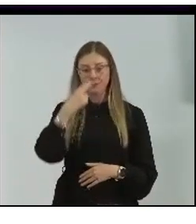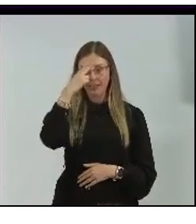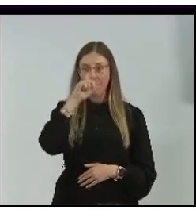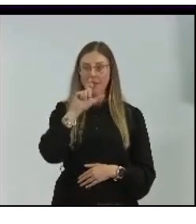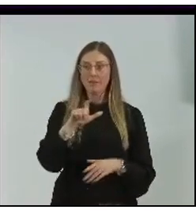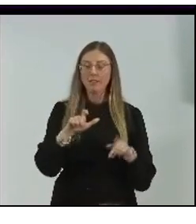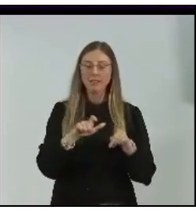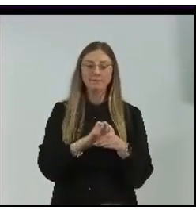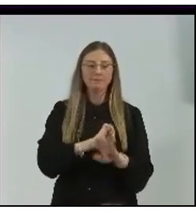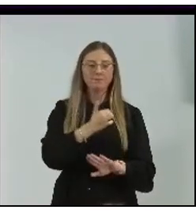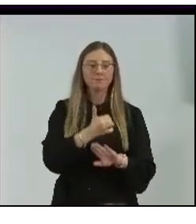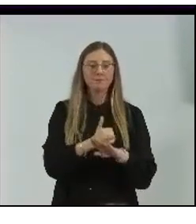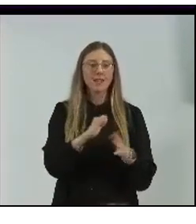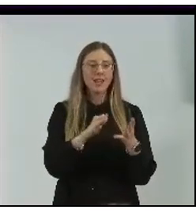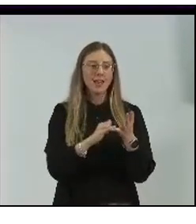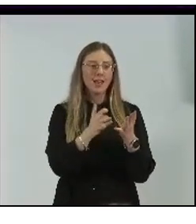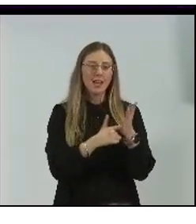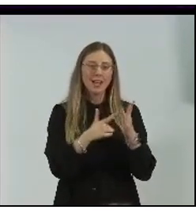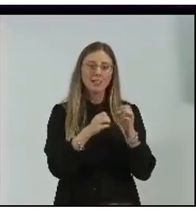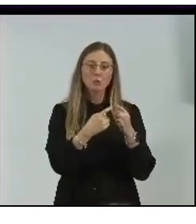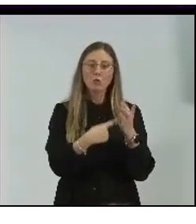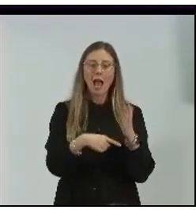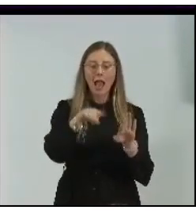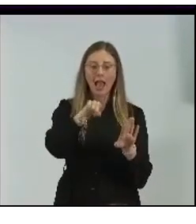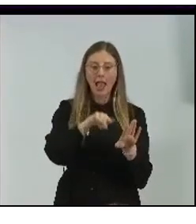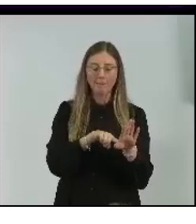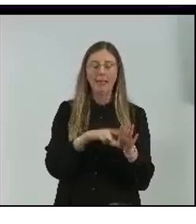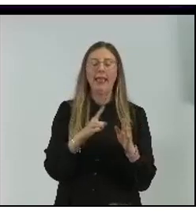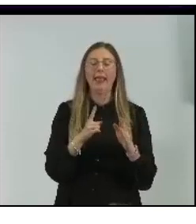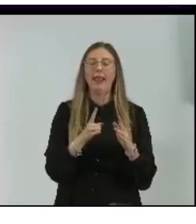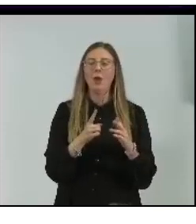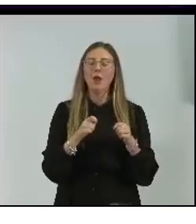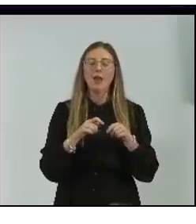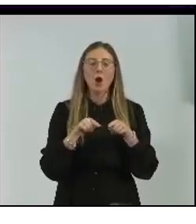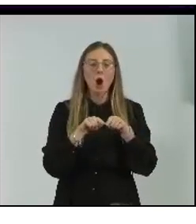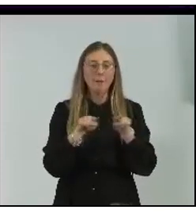founder and CEO of Scribely, and we are a media accessibility solutions company that